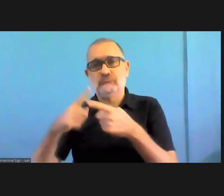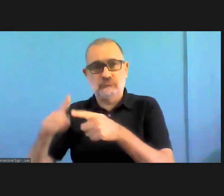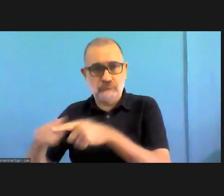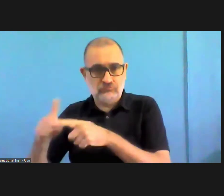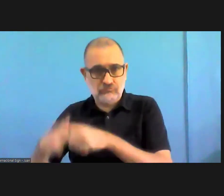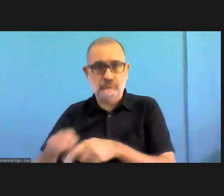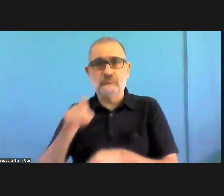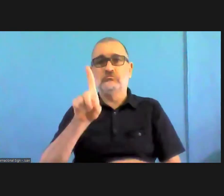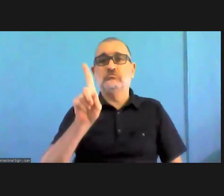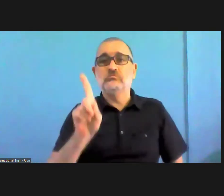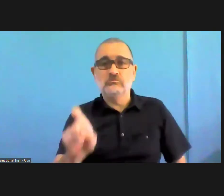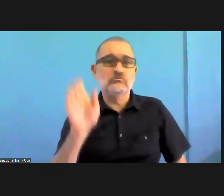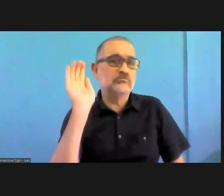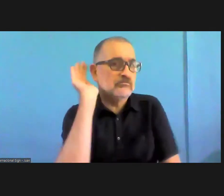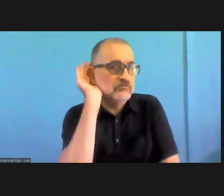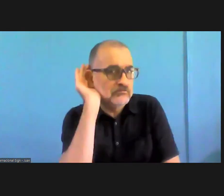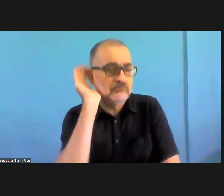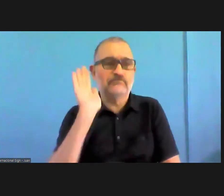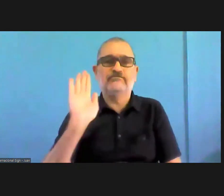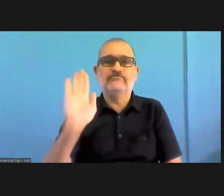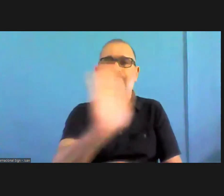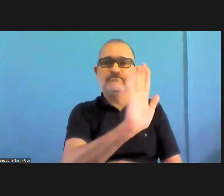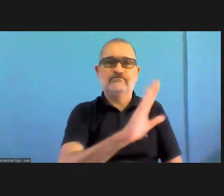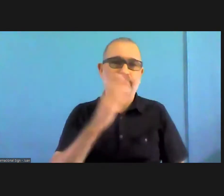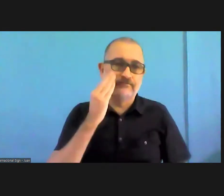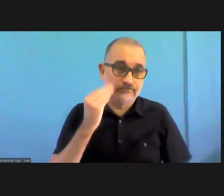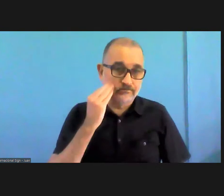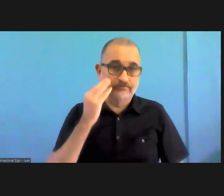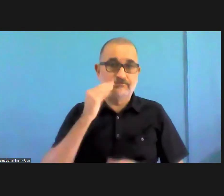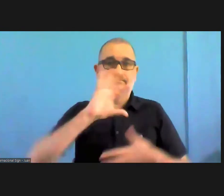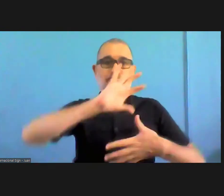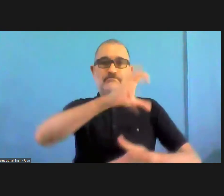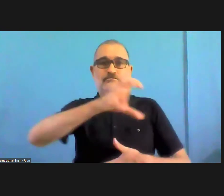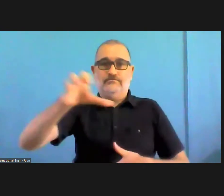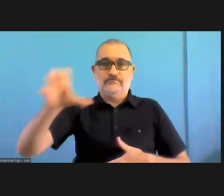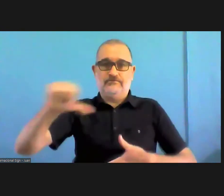system services are being strengthened, to ensure continuity of care for people with